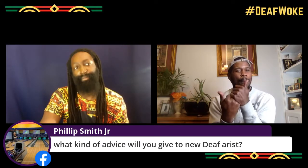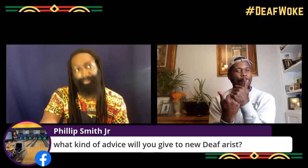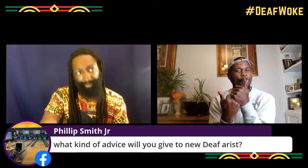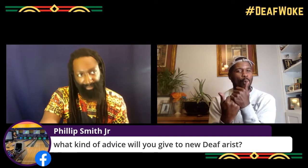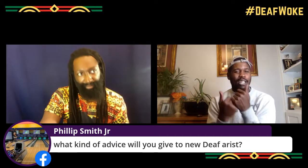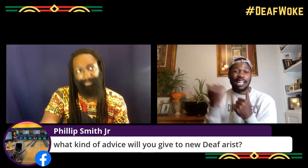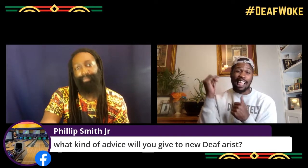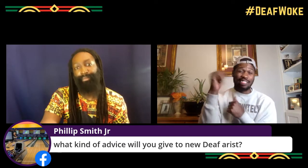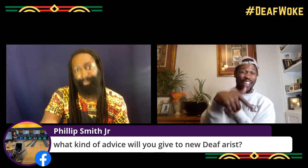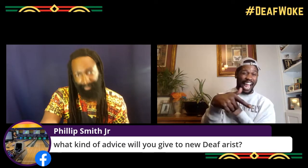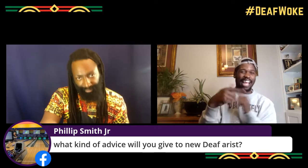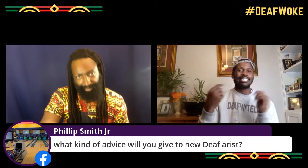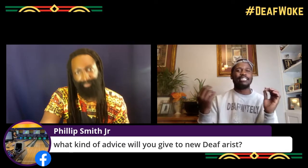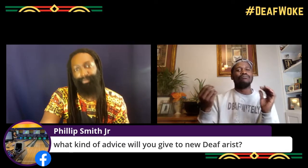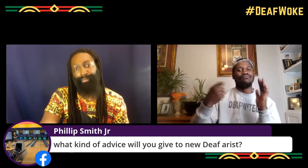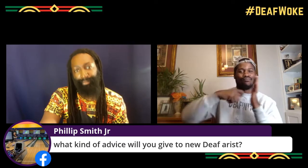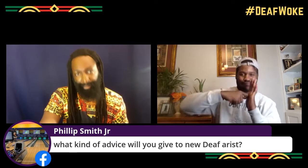have something that people can back.